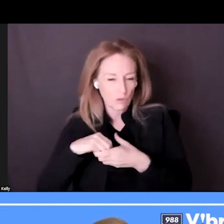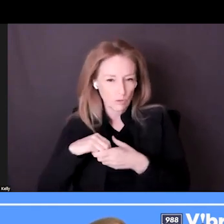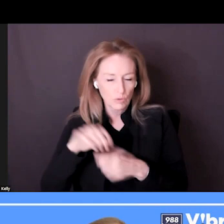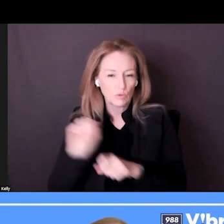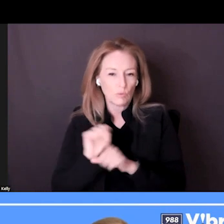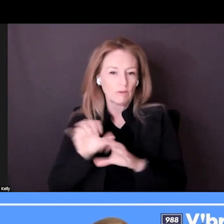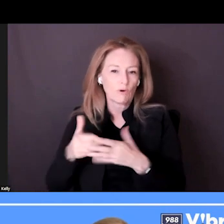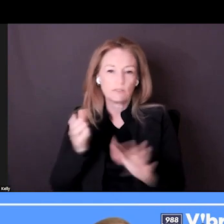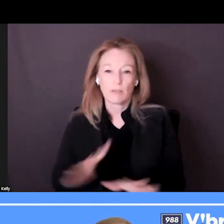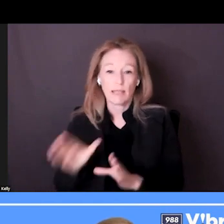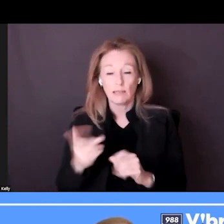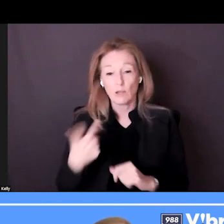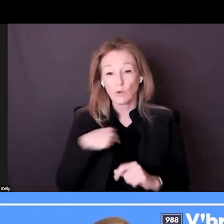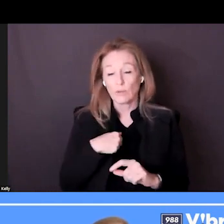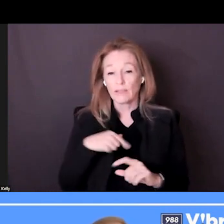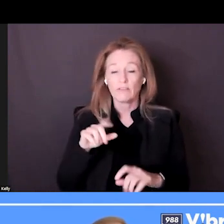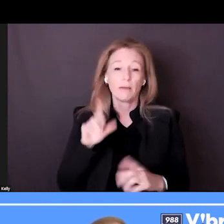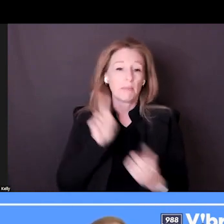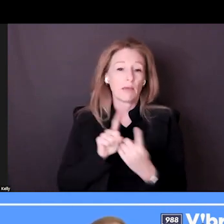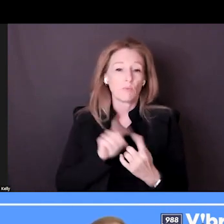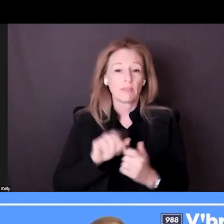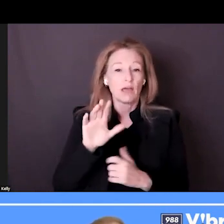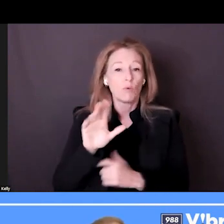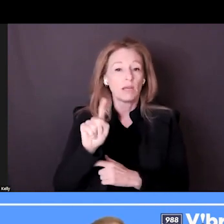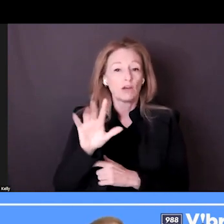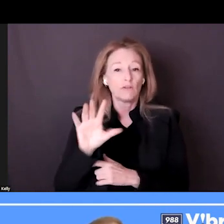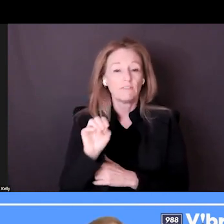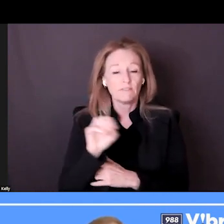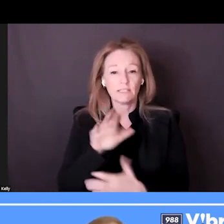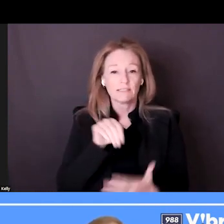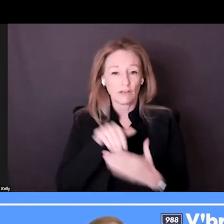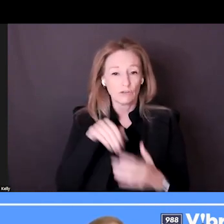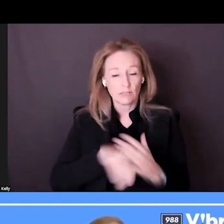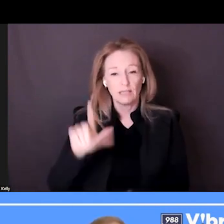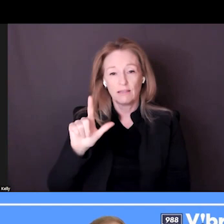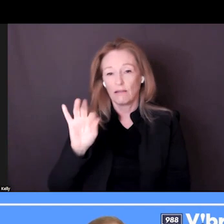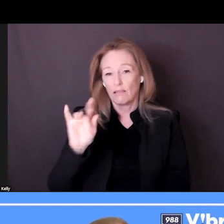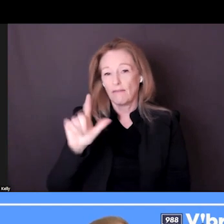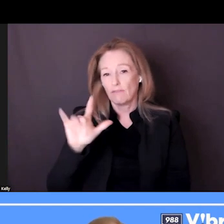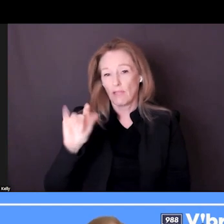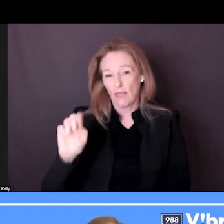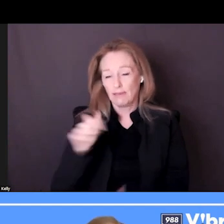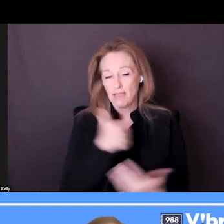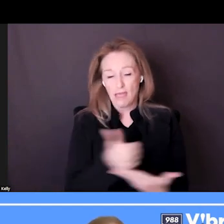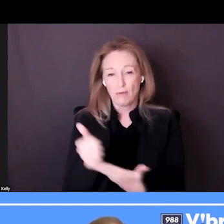WE HAVE MET WITH OVER 150 CENTERS IN THE LIFELINE TO HELP THEM WITH